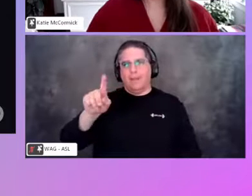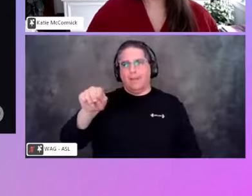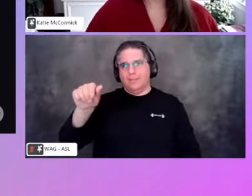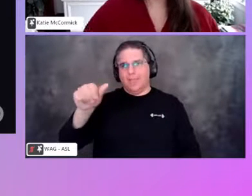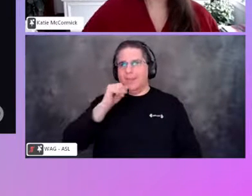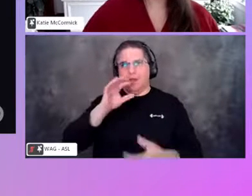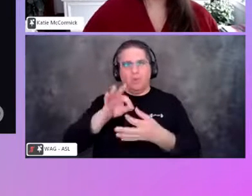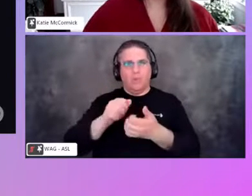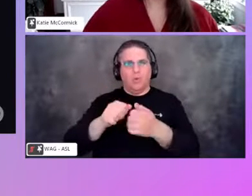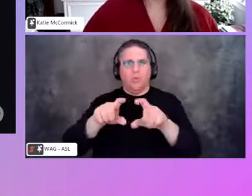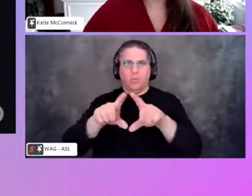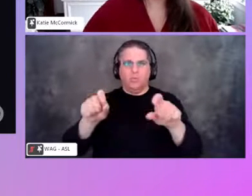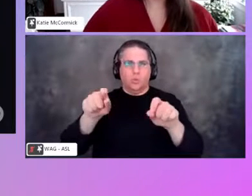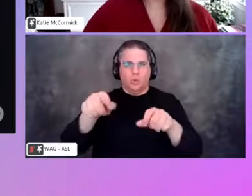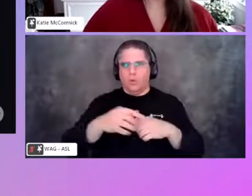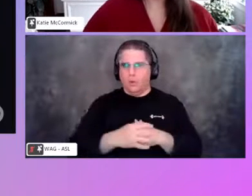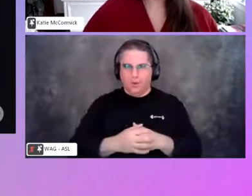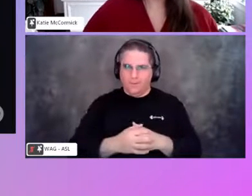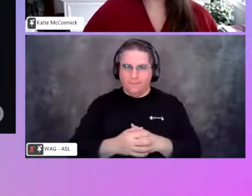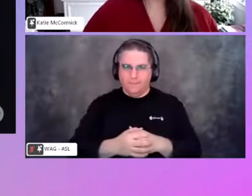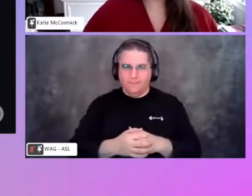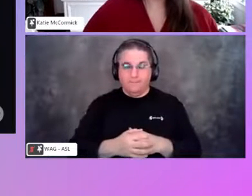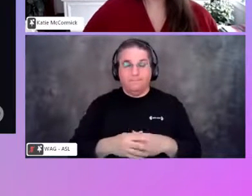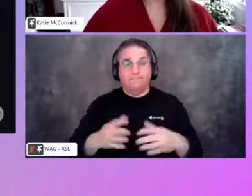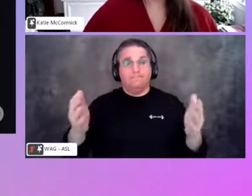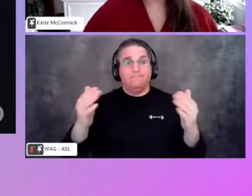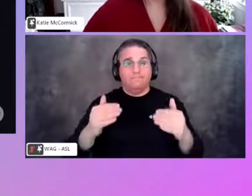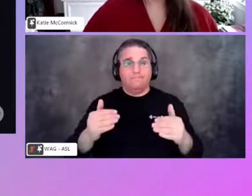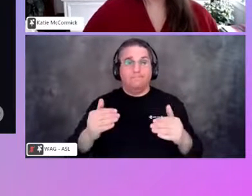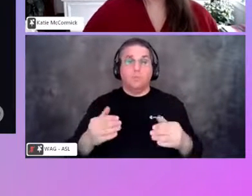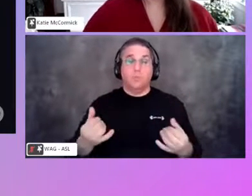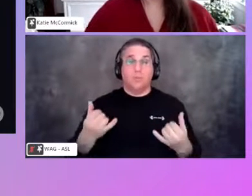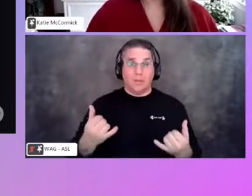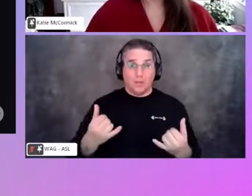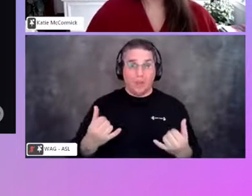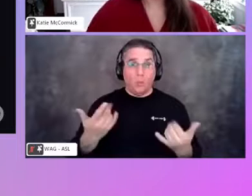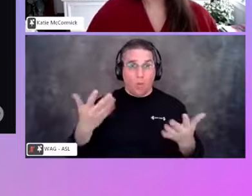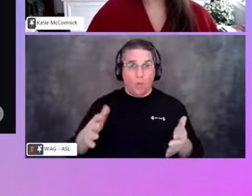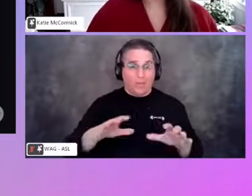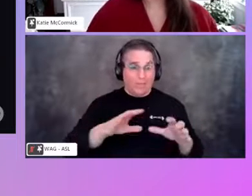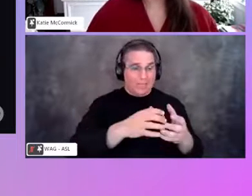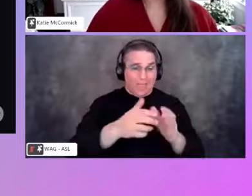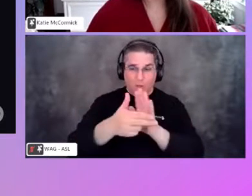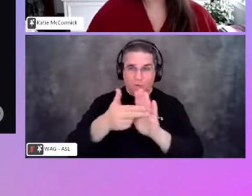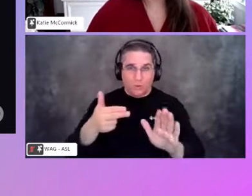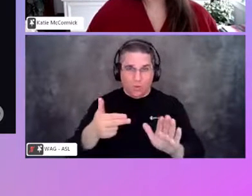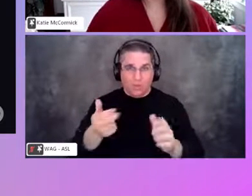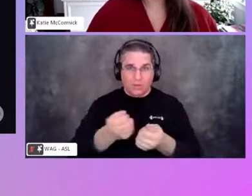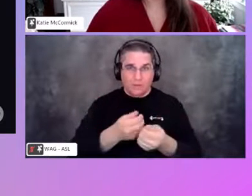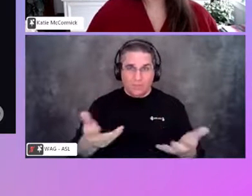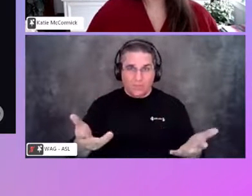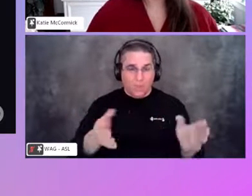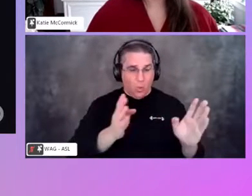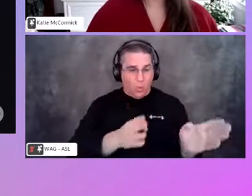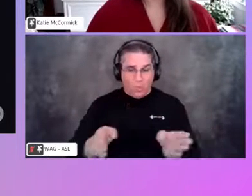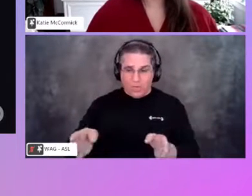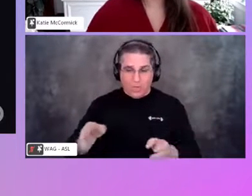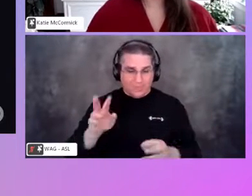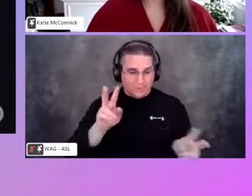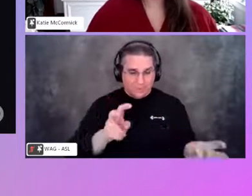Again we have a ton of other labels, but we use those for internal tracking and metadata that is not related specifically to the store card.